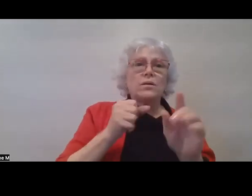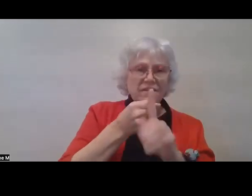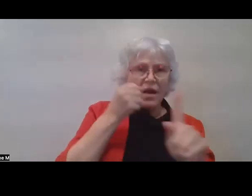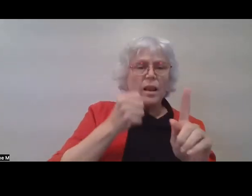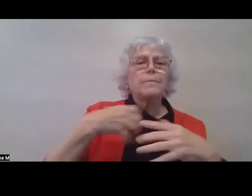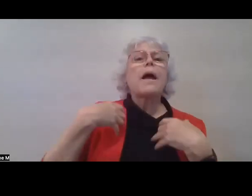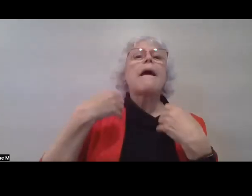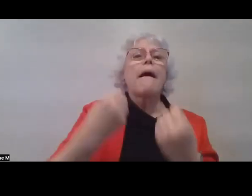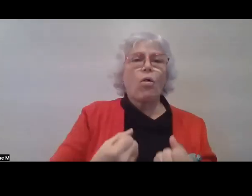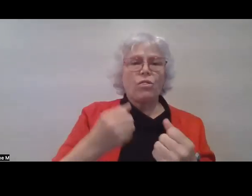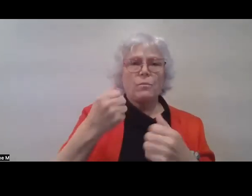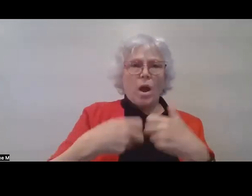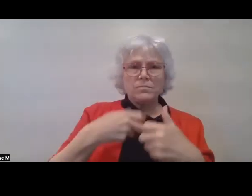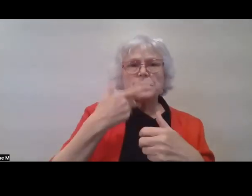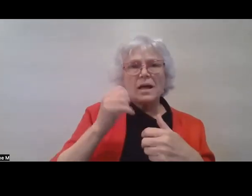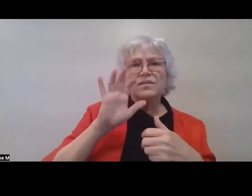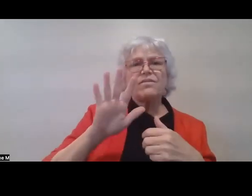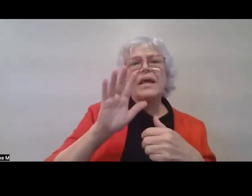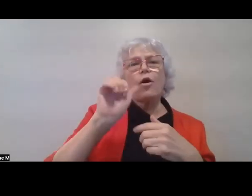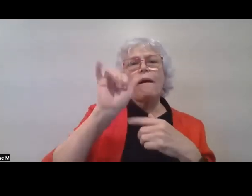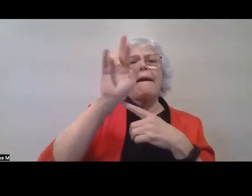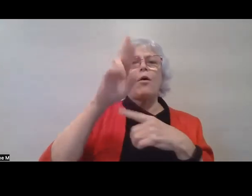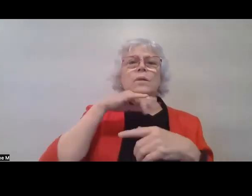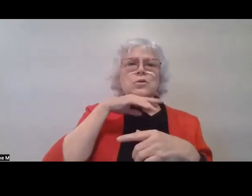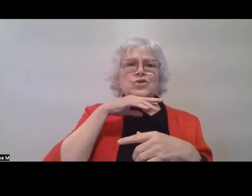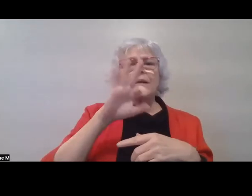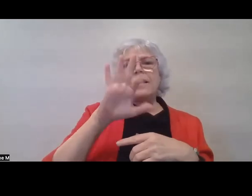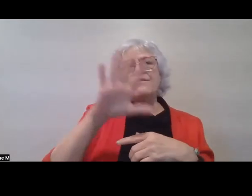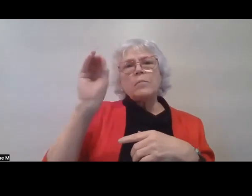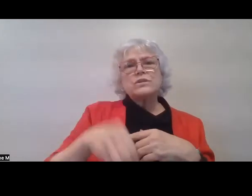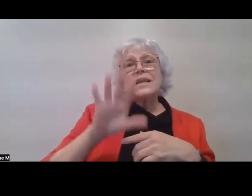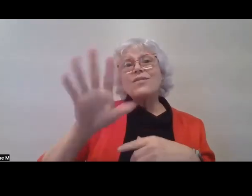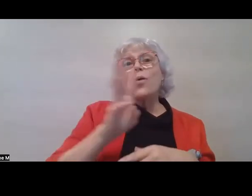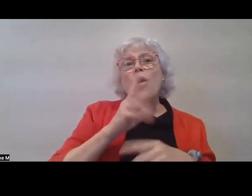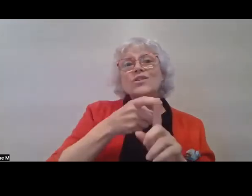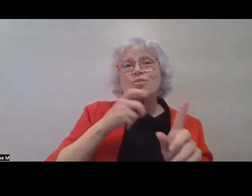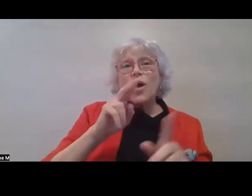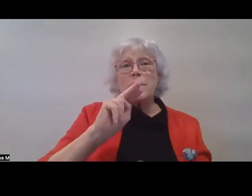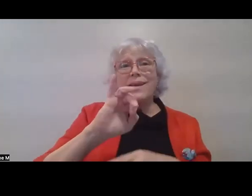pollution. 95% of Egypt's water comes from the Nile, which is highly